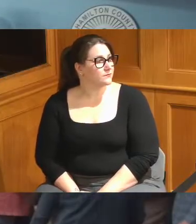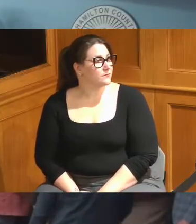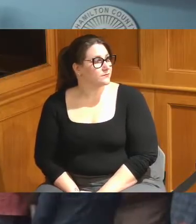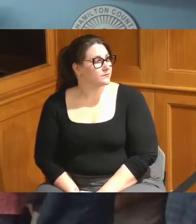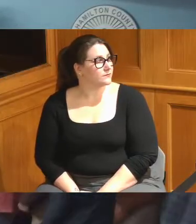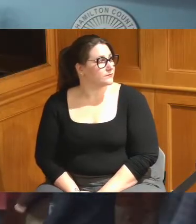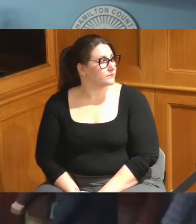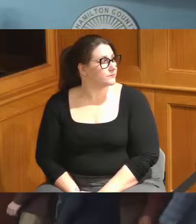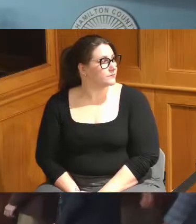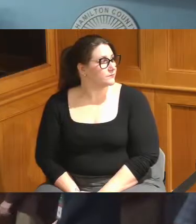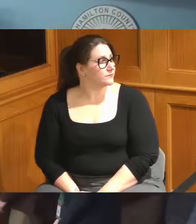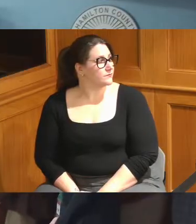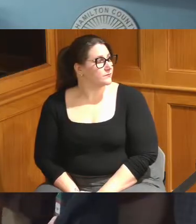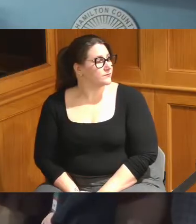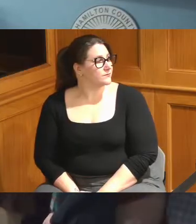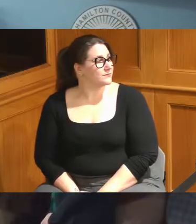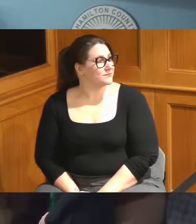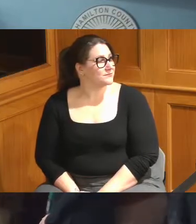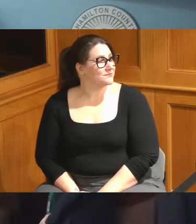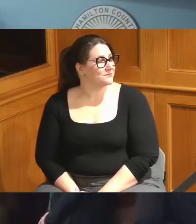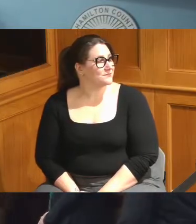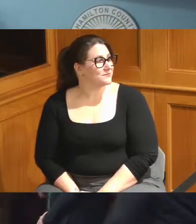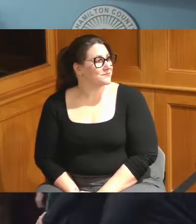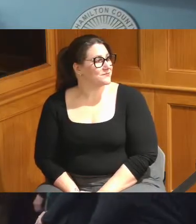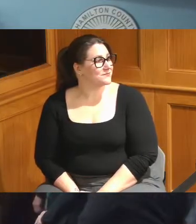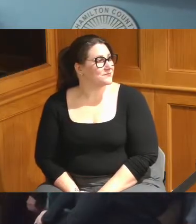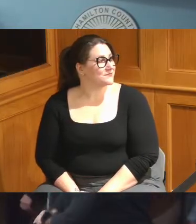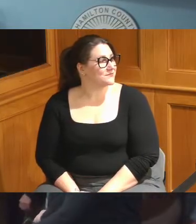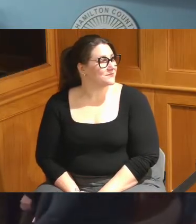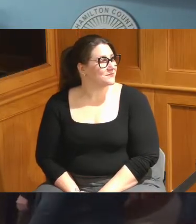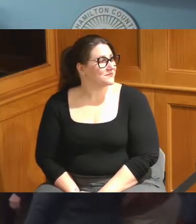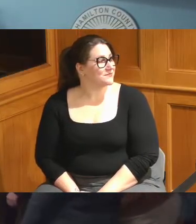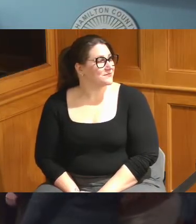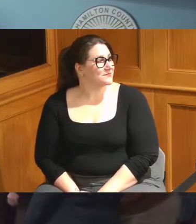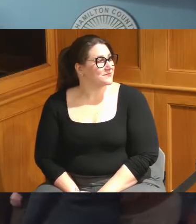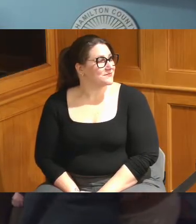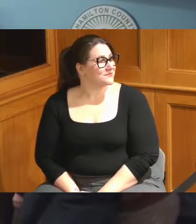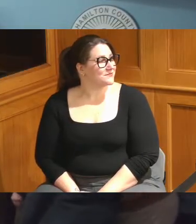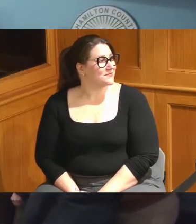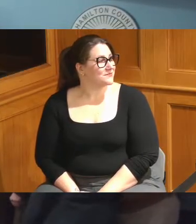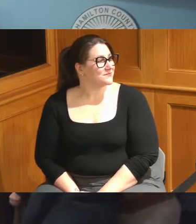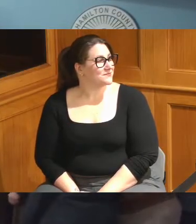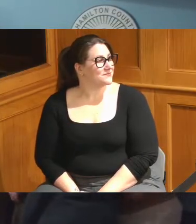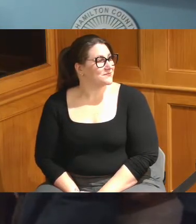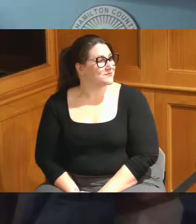sure we see everybody. I can't. Oh, there we go. Okay. There's a few people. Okay. Right here.